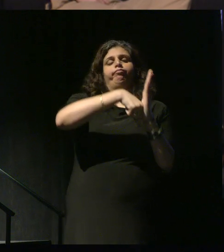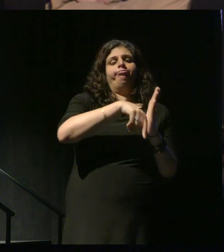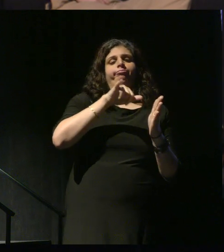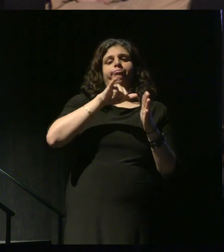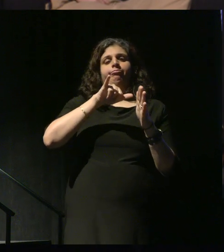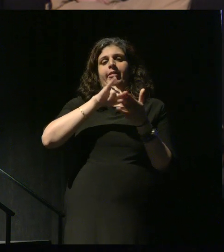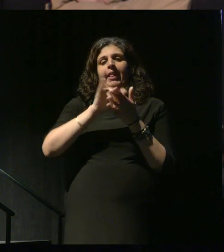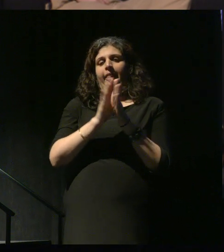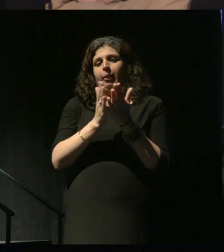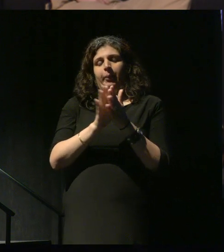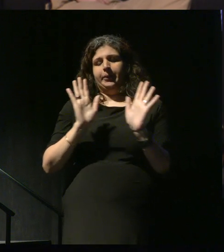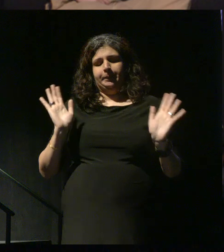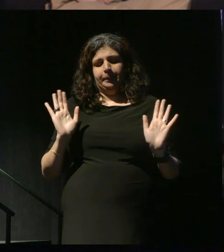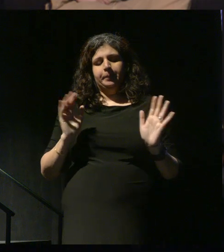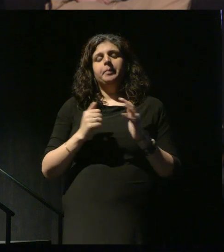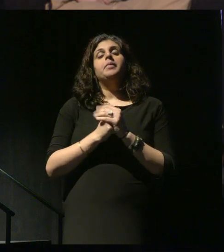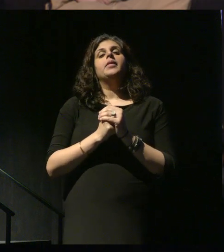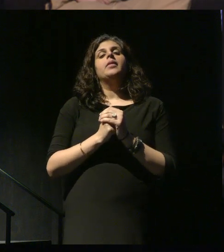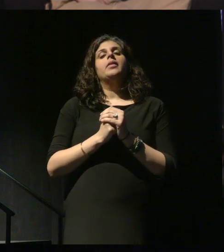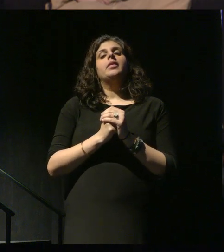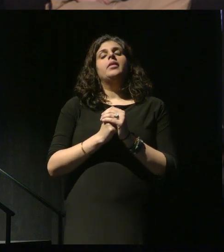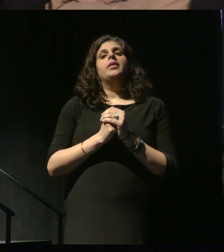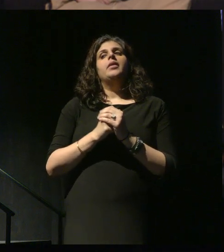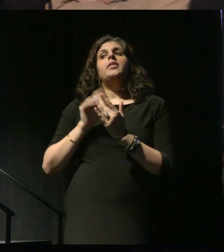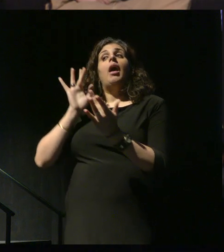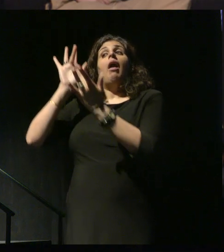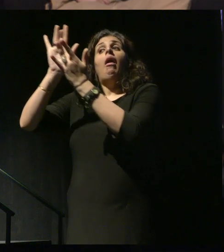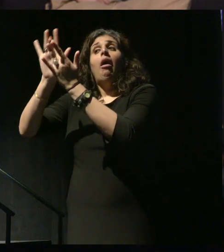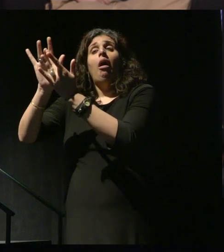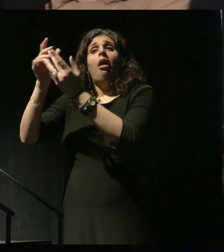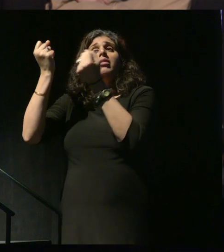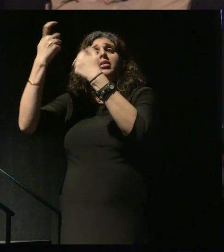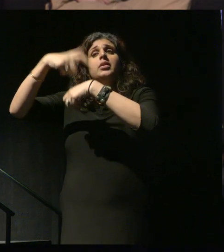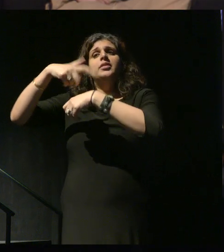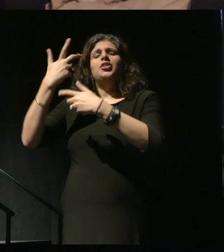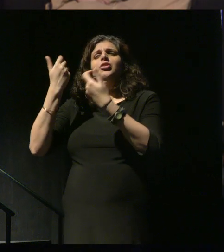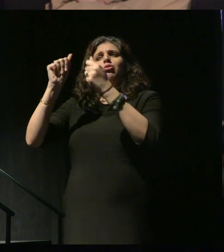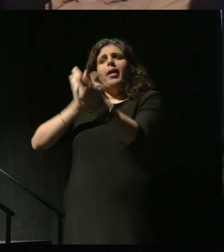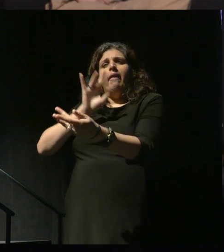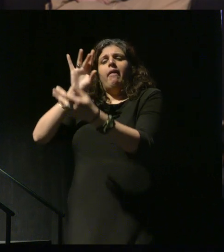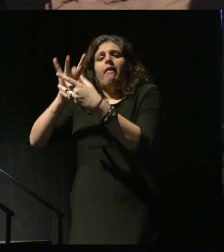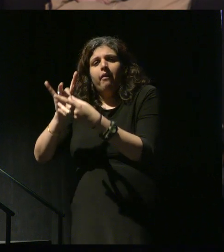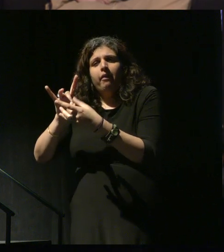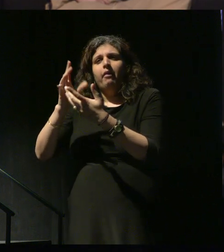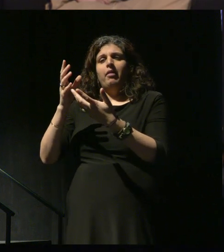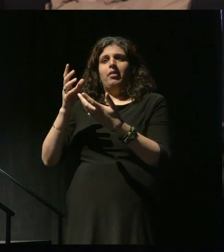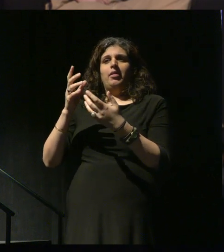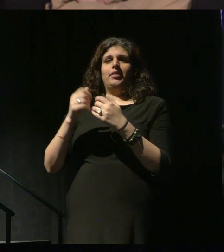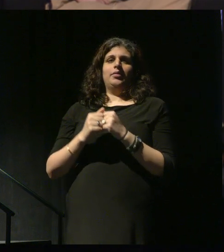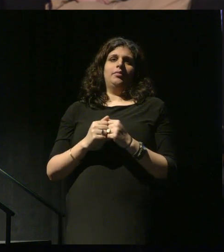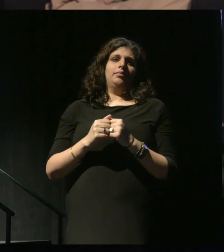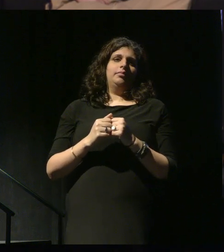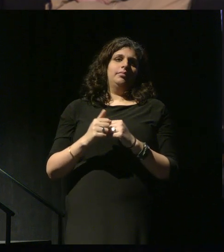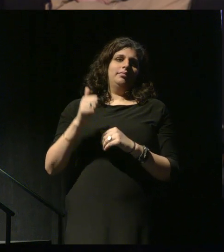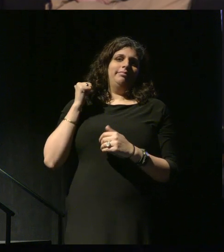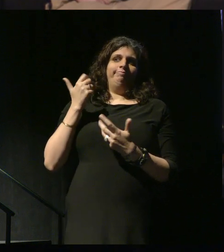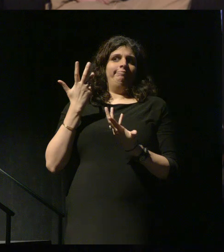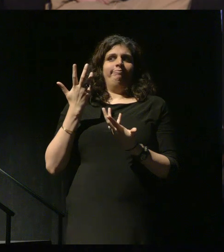And, you know I had reached out to him a number of times just to try to connect and he didn't, you know he didn't want to.